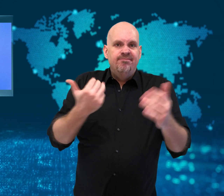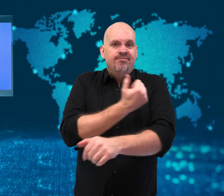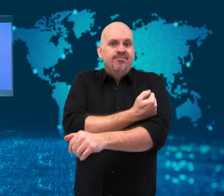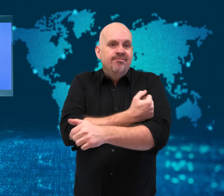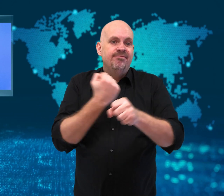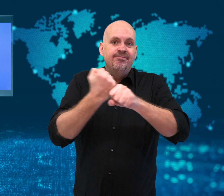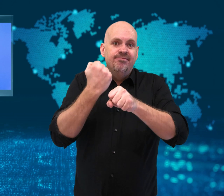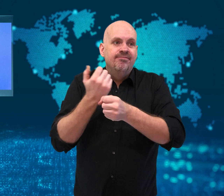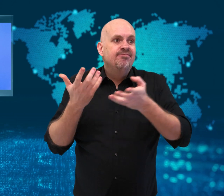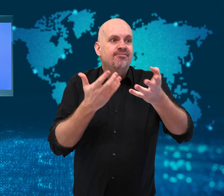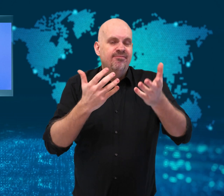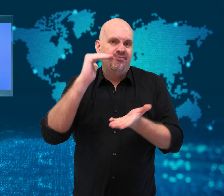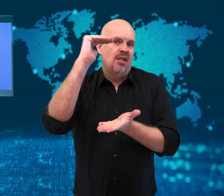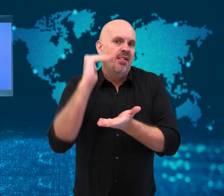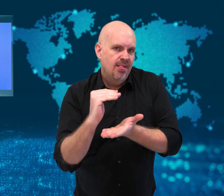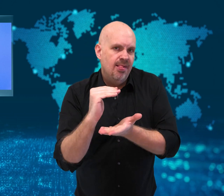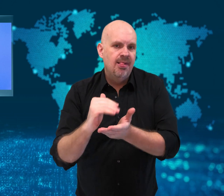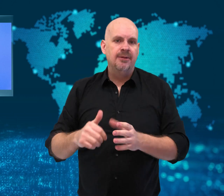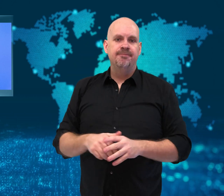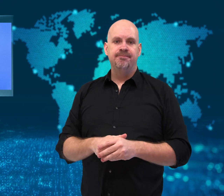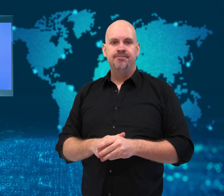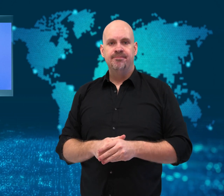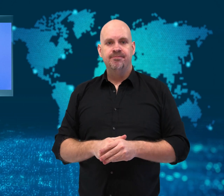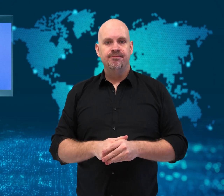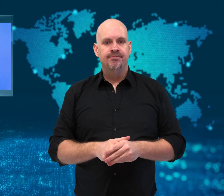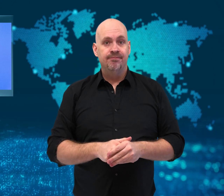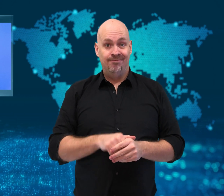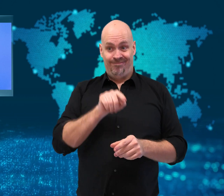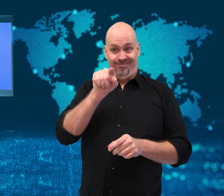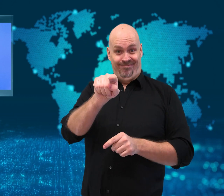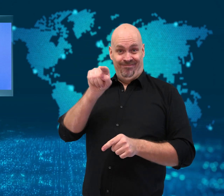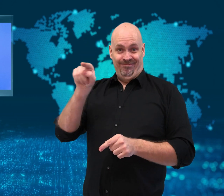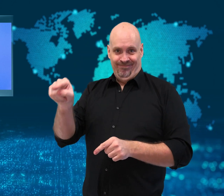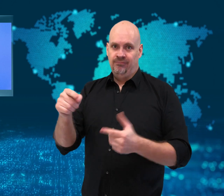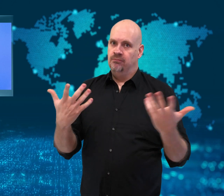deliveries by 60% due to production problems.